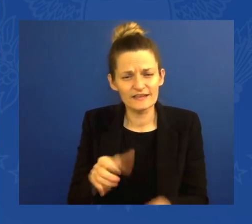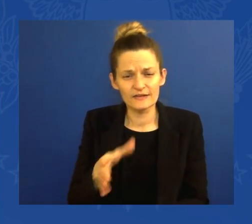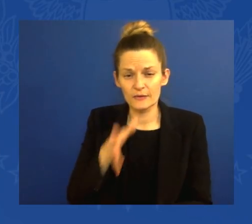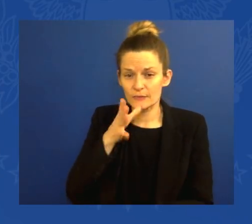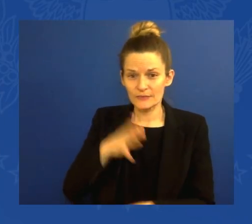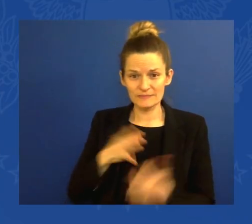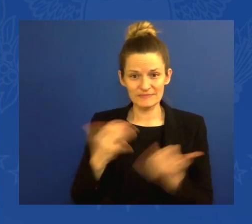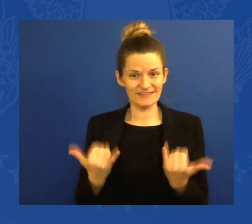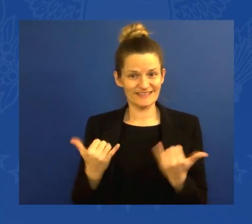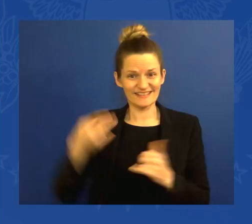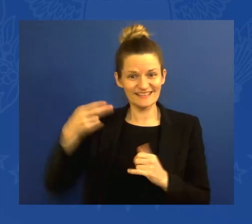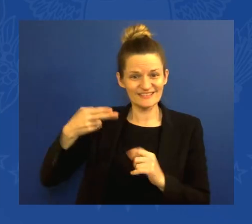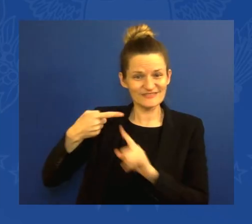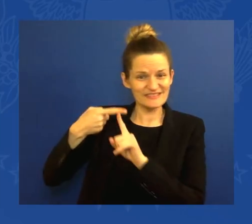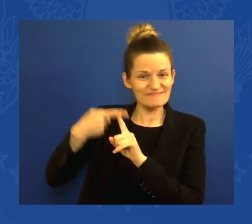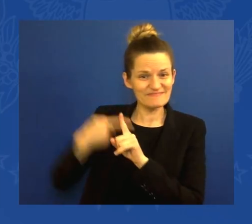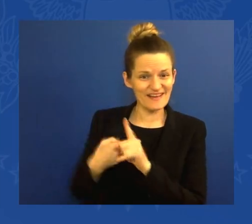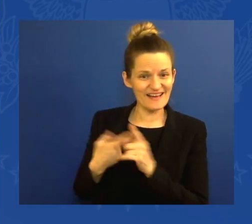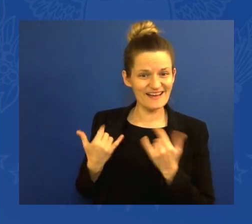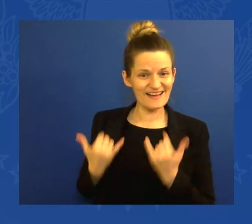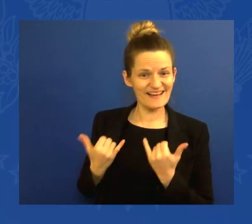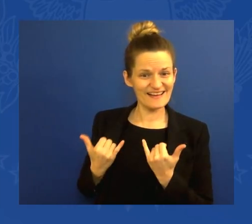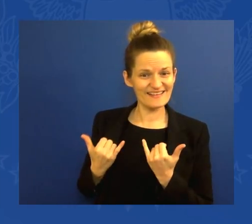that will make the workplace safer for millions of women.